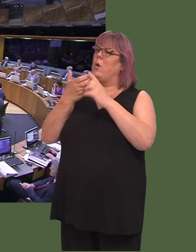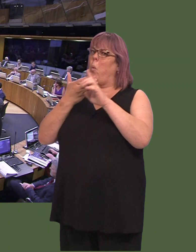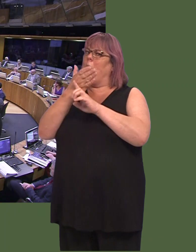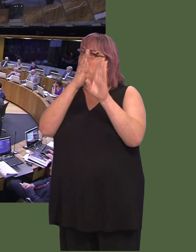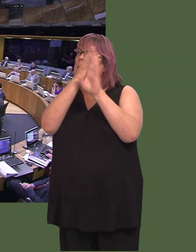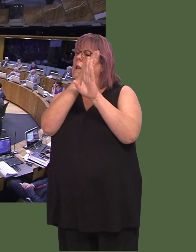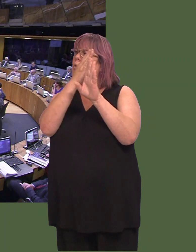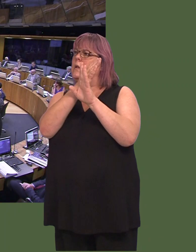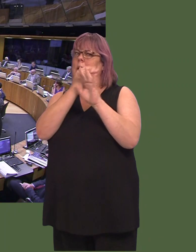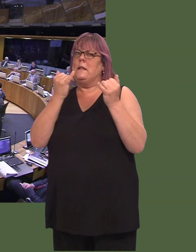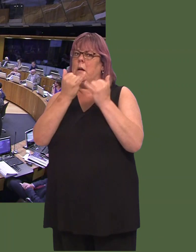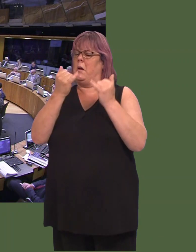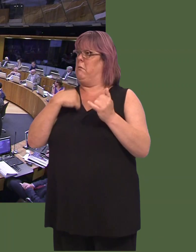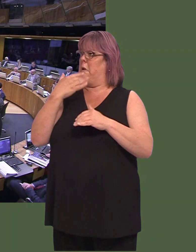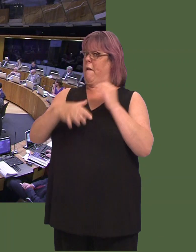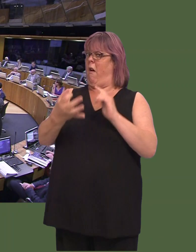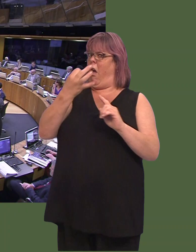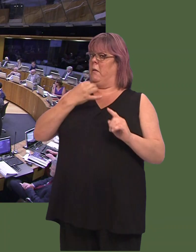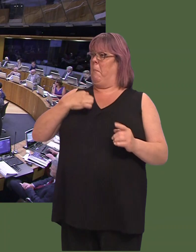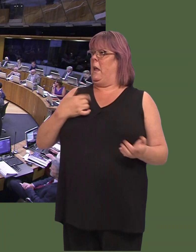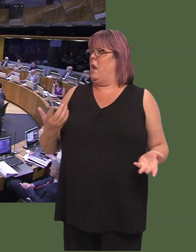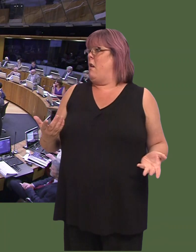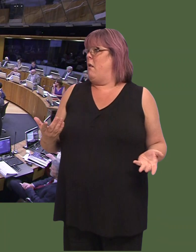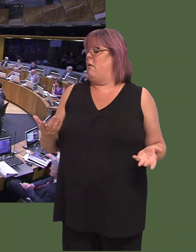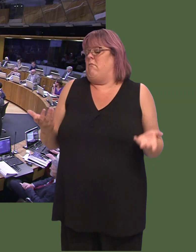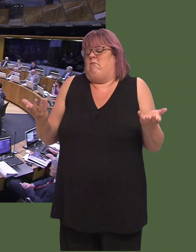an invitation to this secret ceremony that I didn't get invited to either, but you've